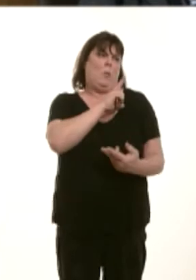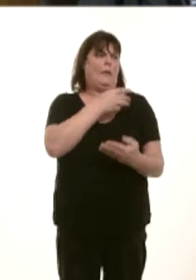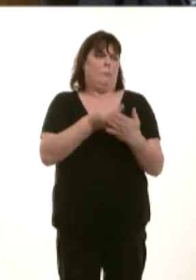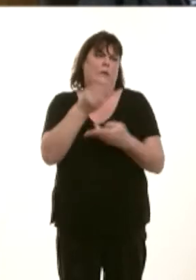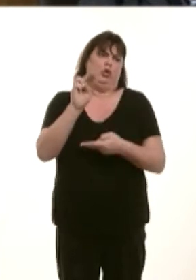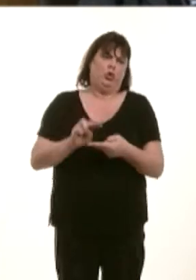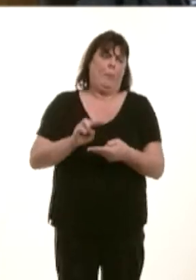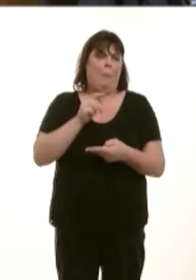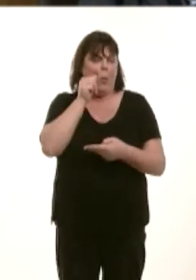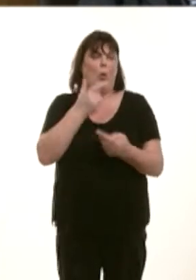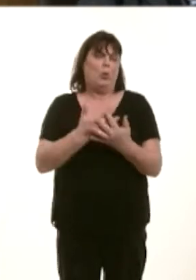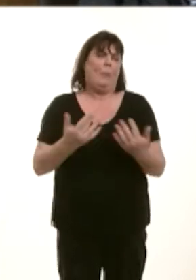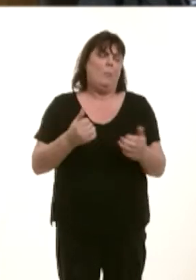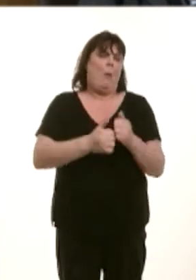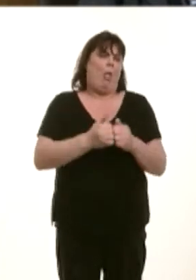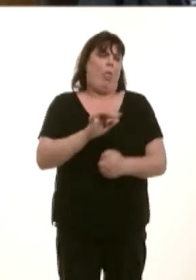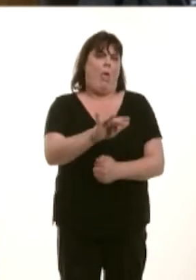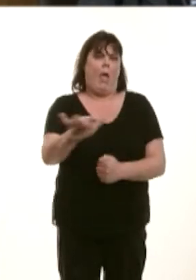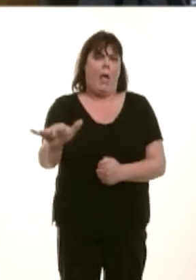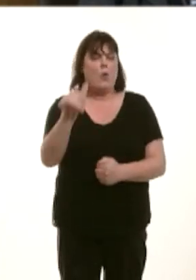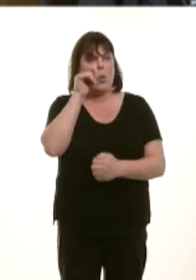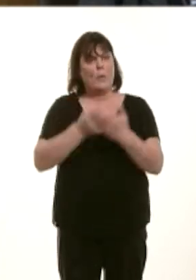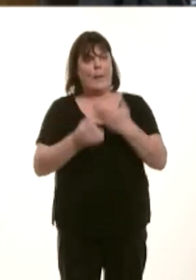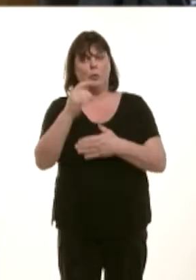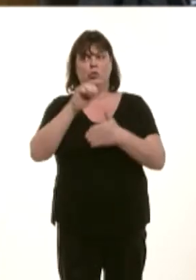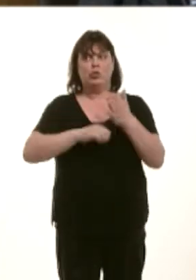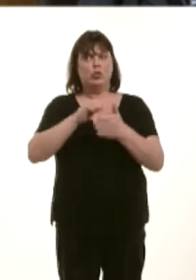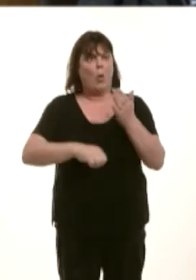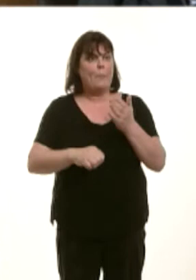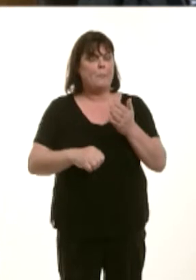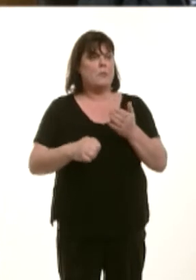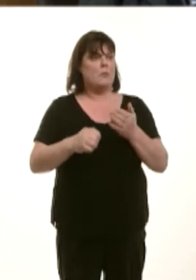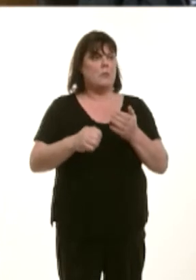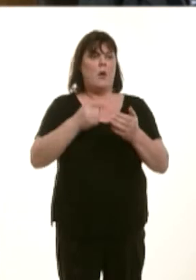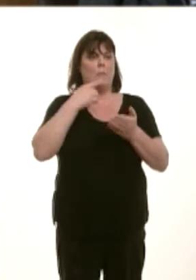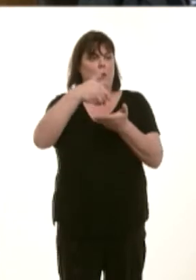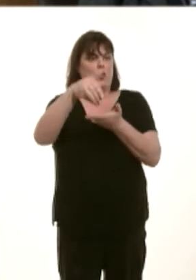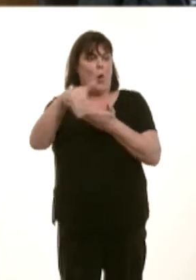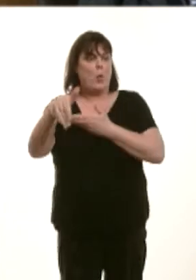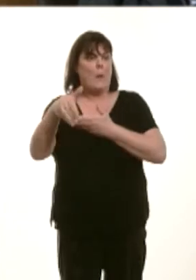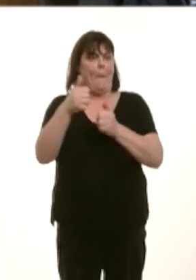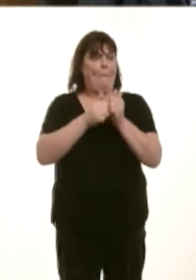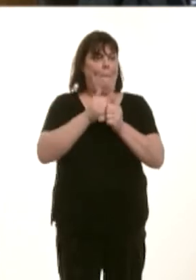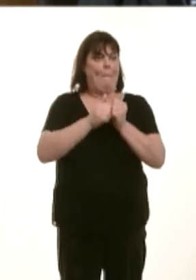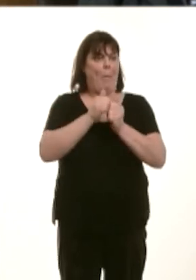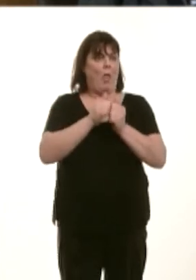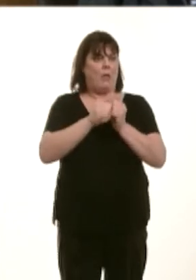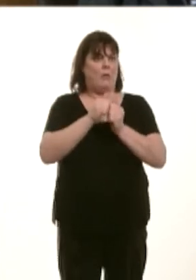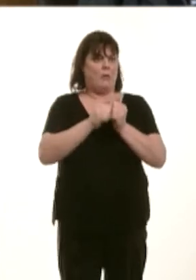We all know what has happened in supermarkets over the years, where milk has been sold under the purchase price.